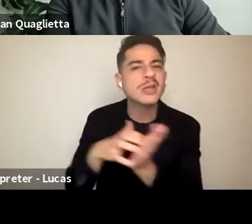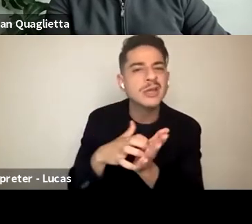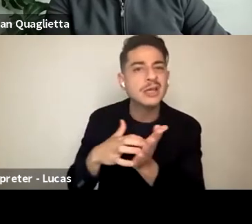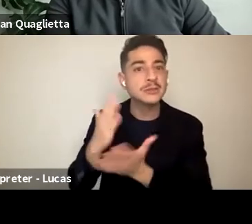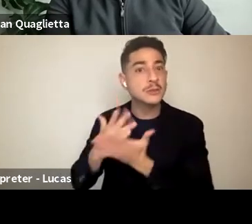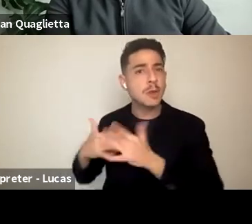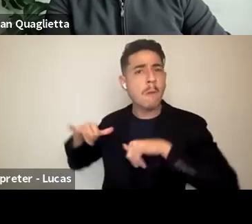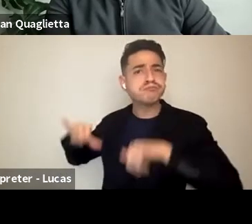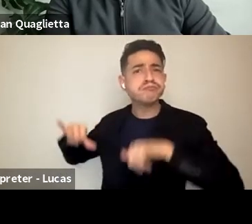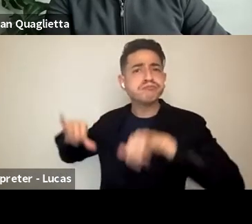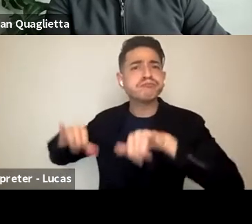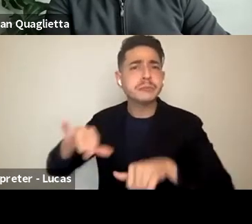It's not on part to the other templates. And then you can explore processes like why?